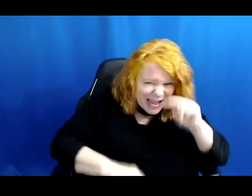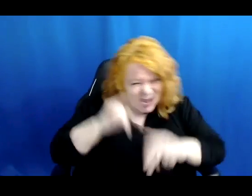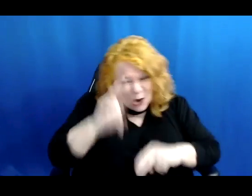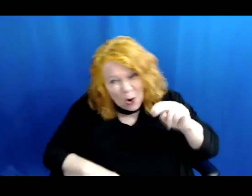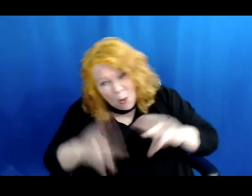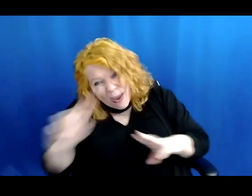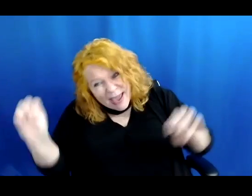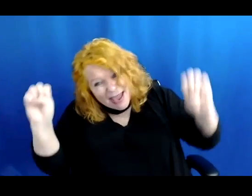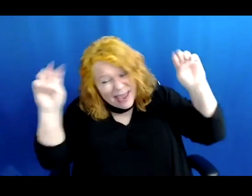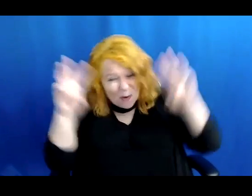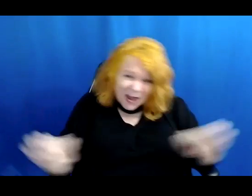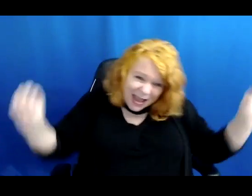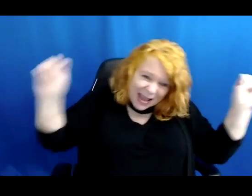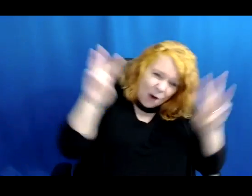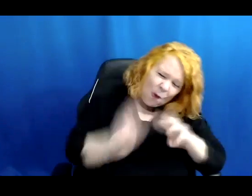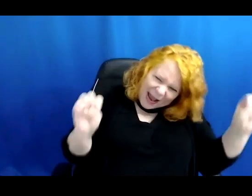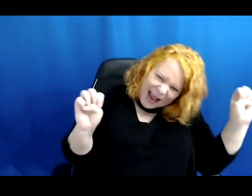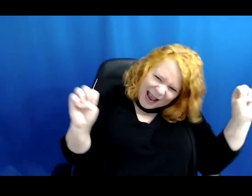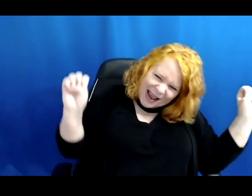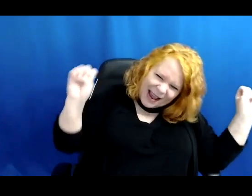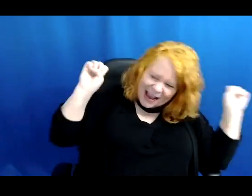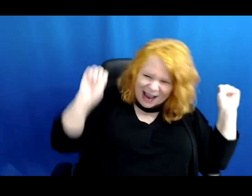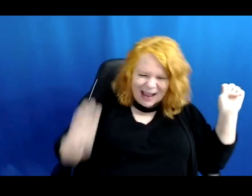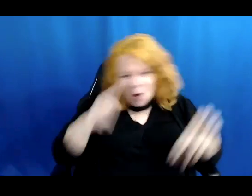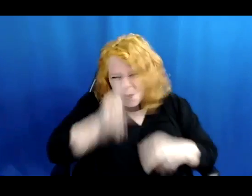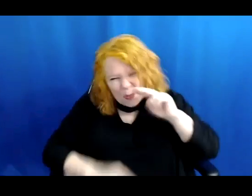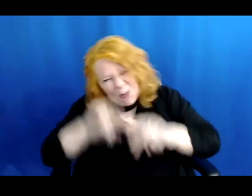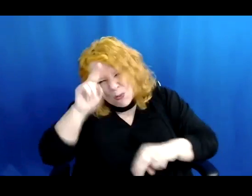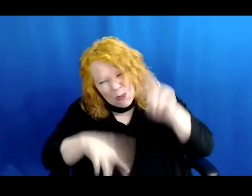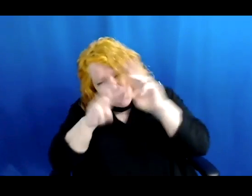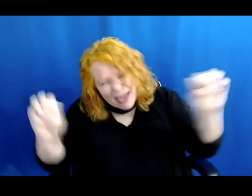WHEE! WHEE! WHEE! WHEE!